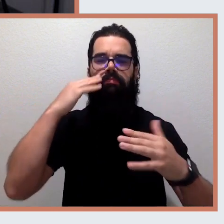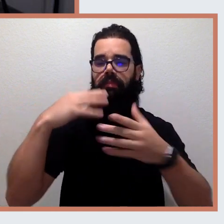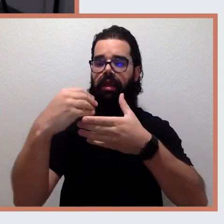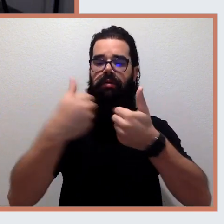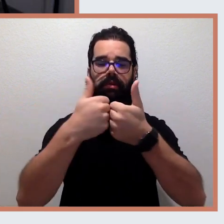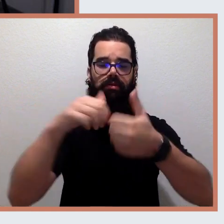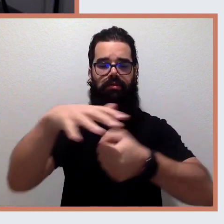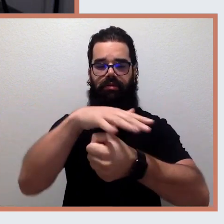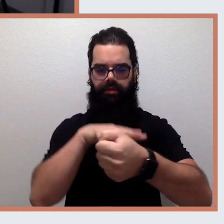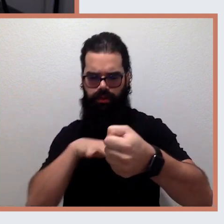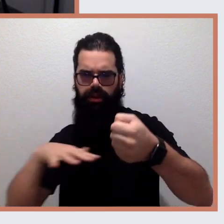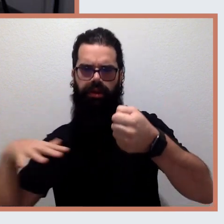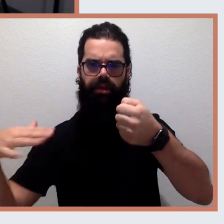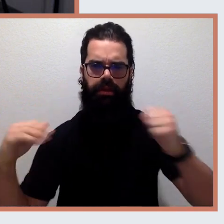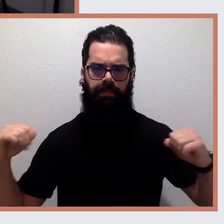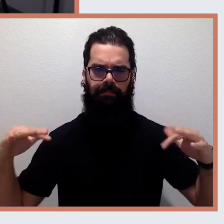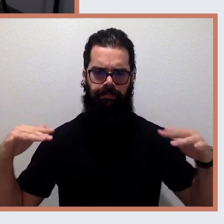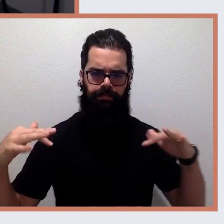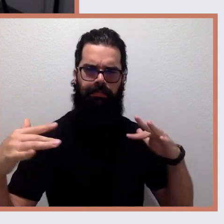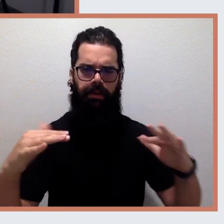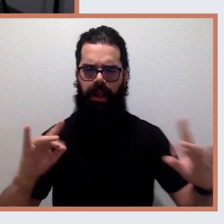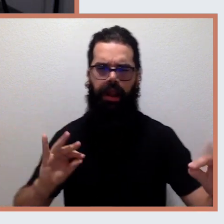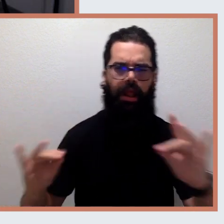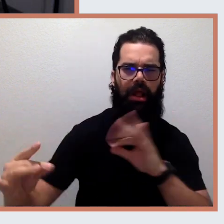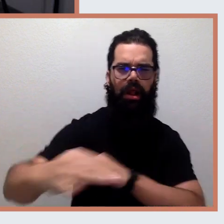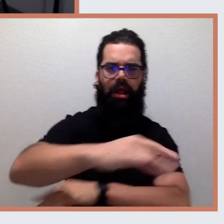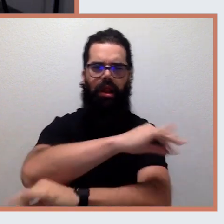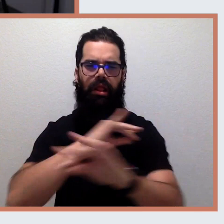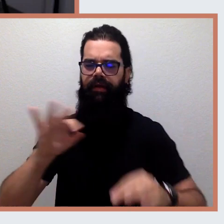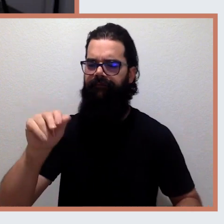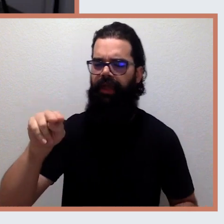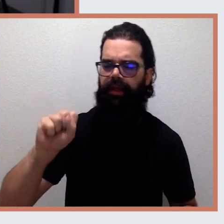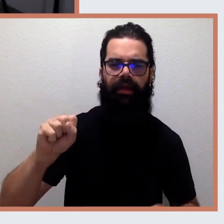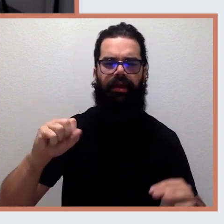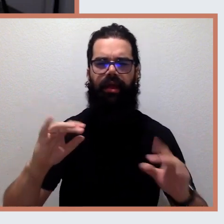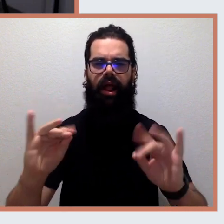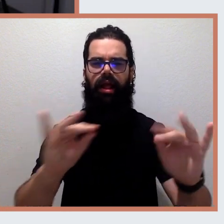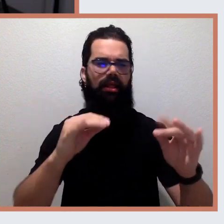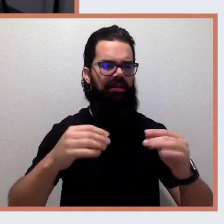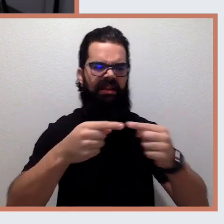First of all, the tailgating, getting all the love from everybody, and witnessing all the love that Husker fans give